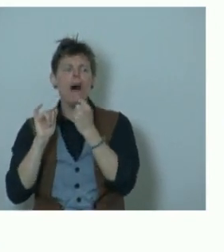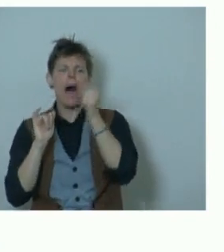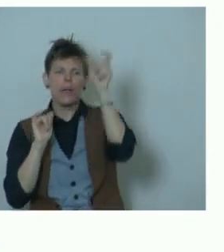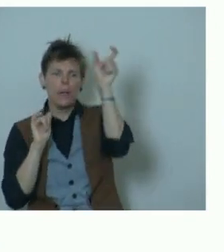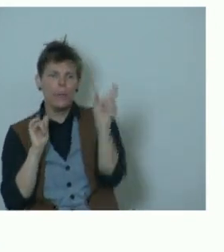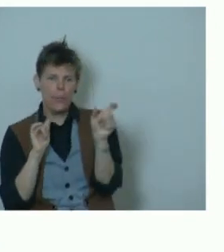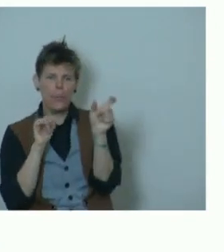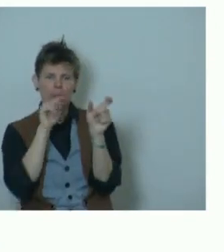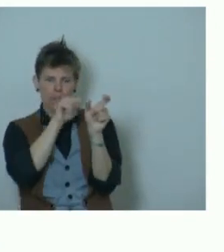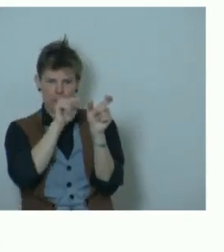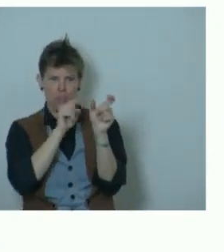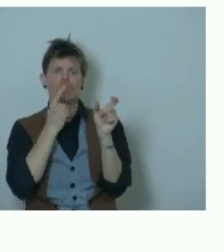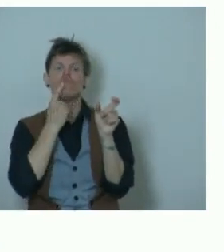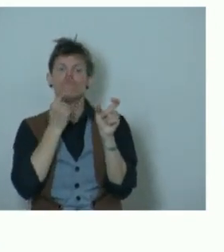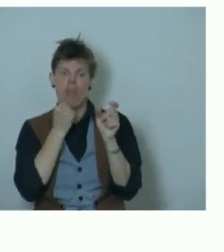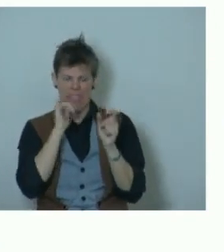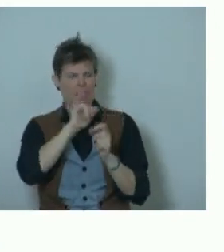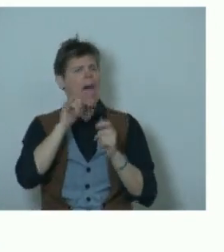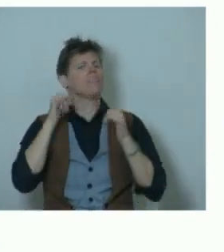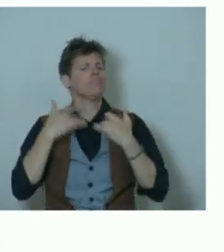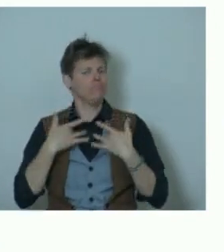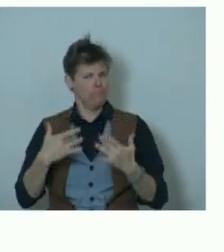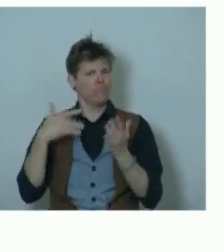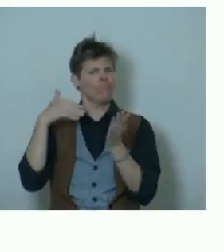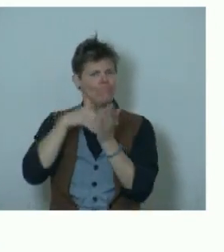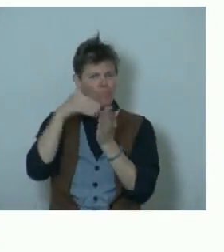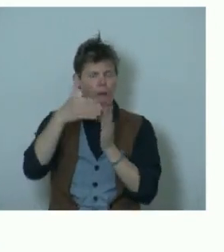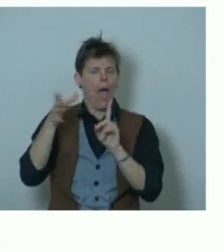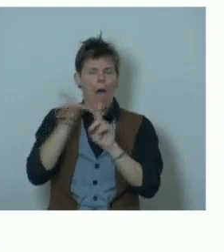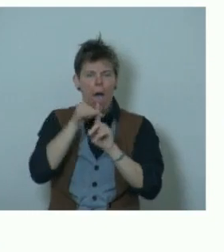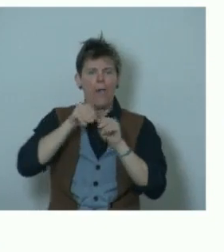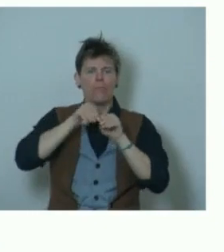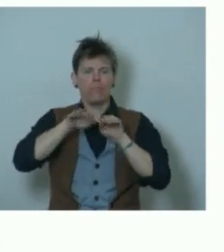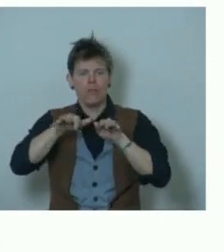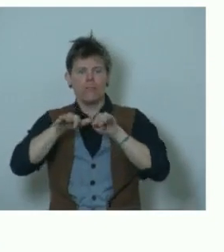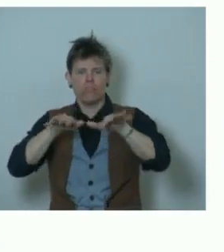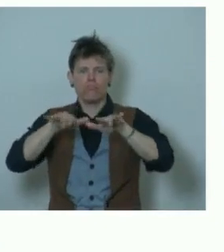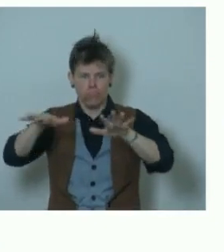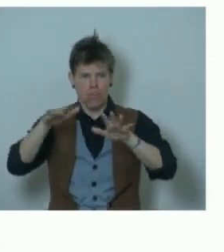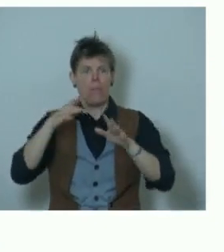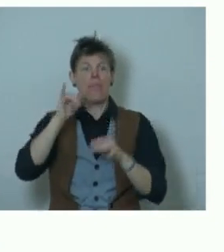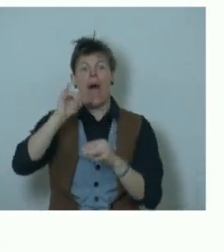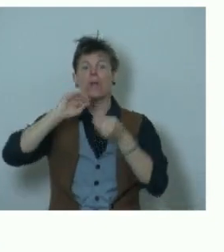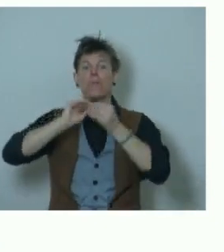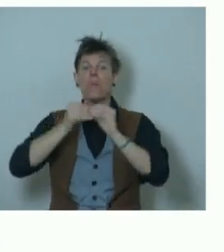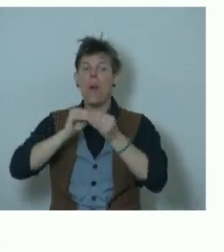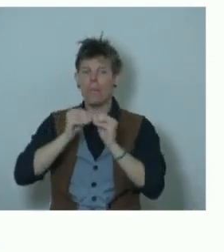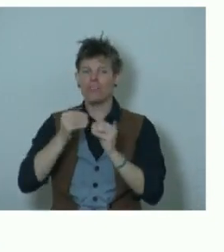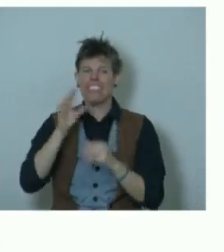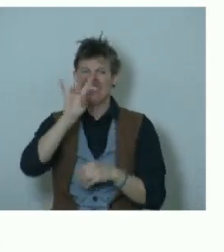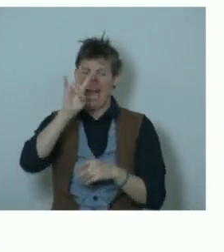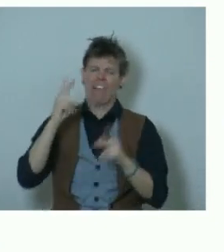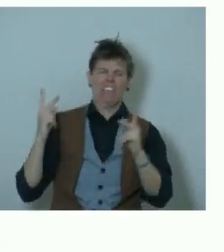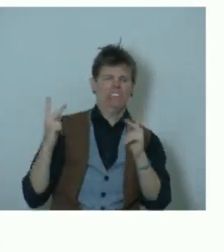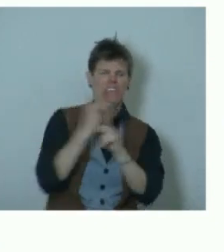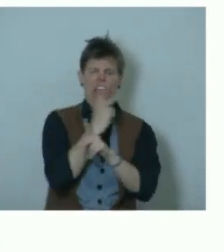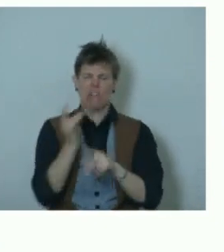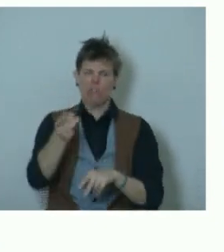YOU CAN SEE MCKINLEY COUNTY AS THE DARK RED COUNTY ON THE LEFT. THIS IS THE INFECTION FREQUENCY.